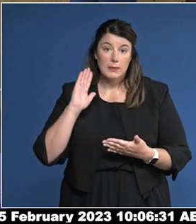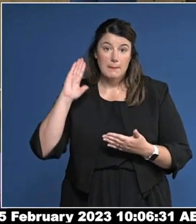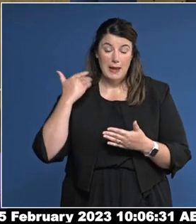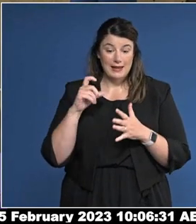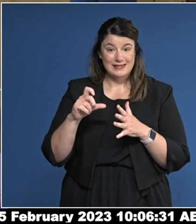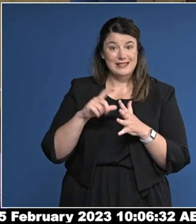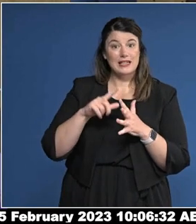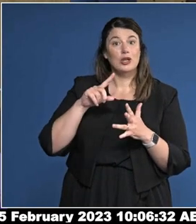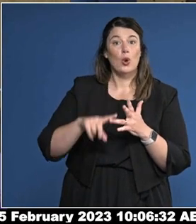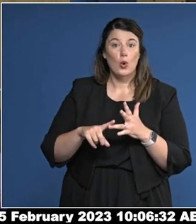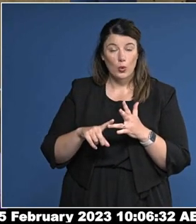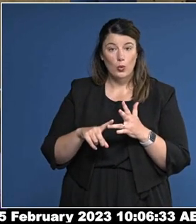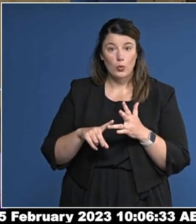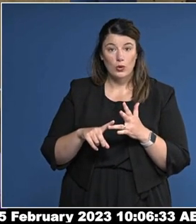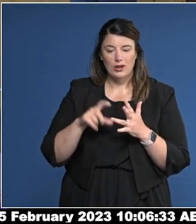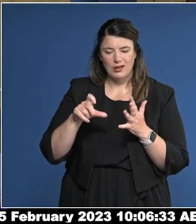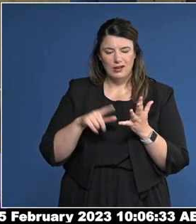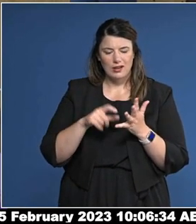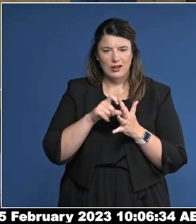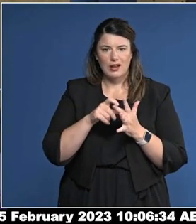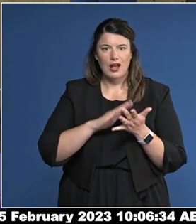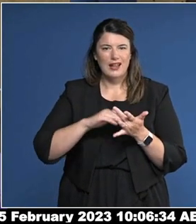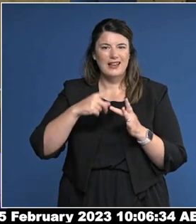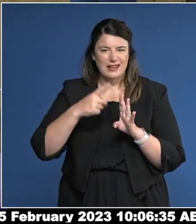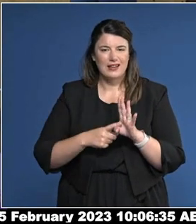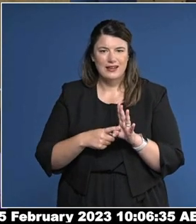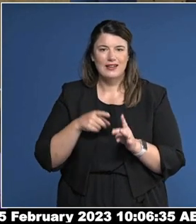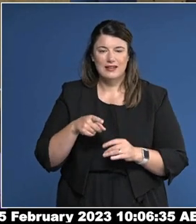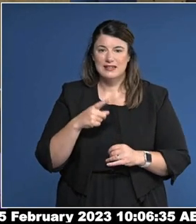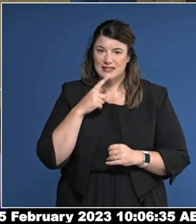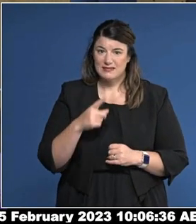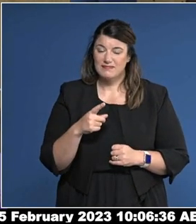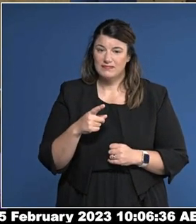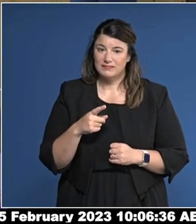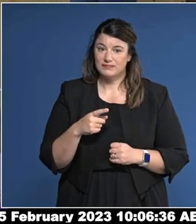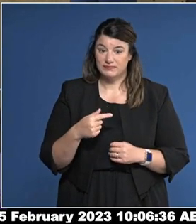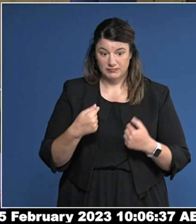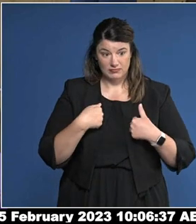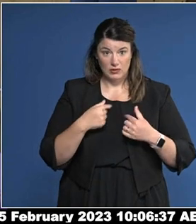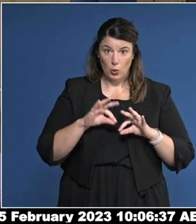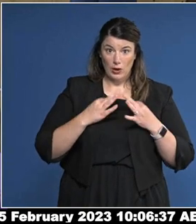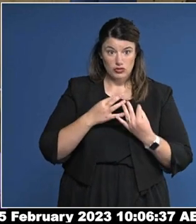impression that she was reluctant to accept that Sunnyfield bore significant responsibility for the abuse that occurred.